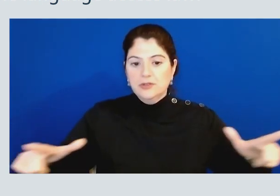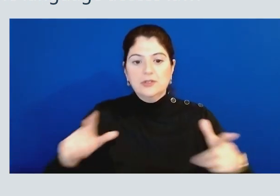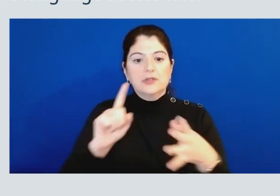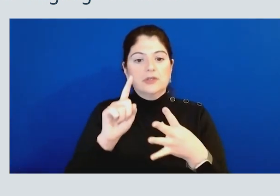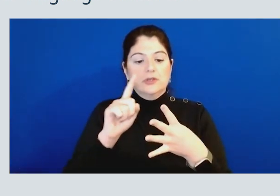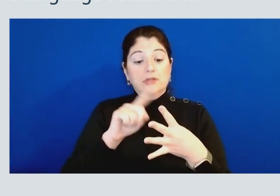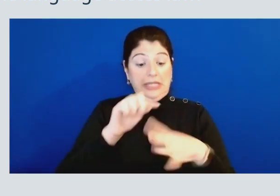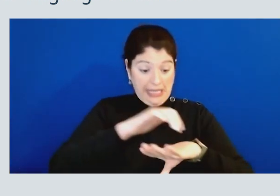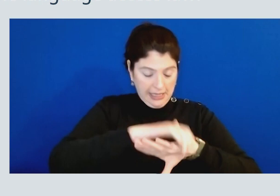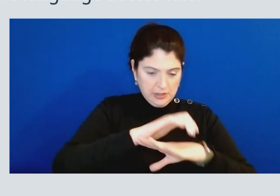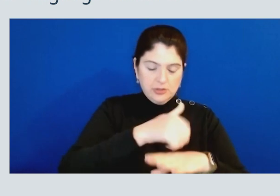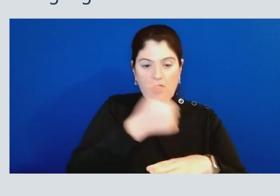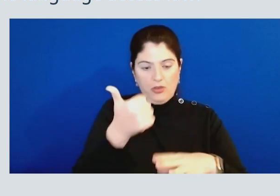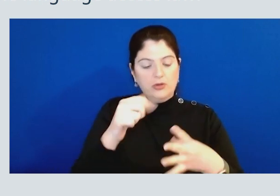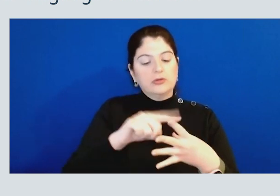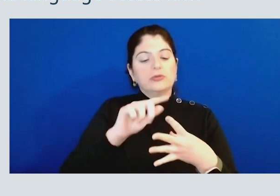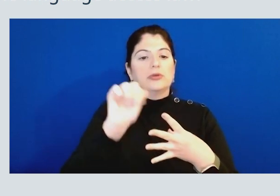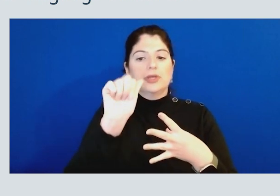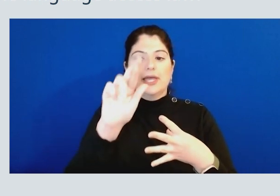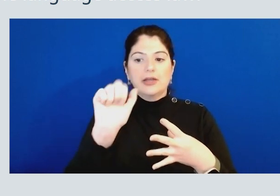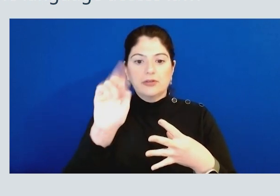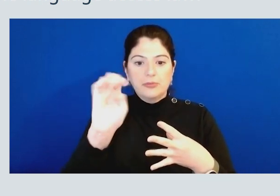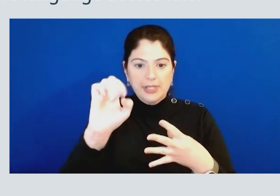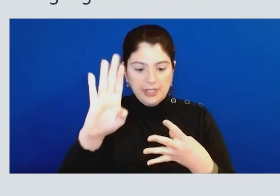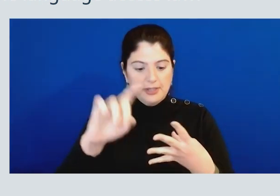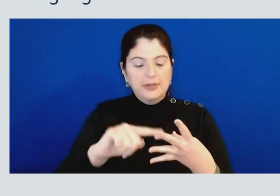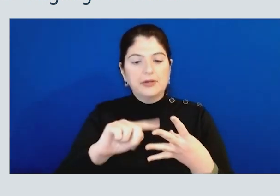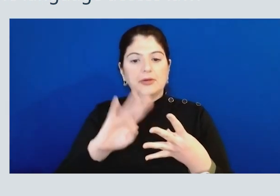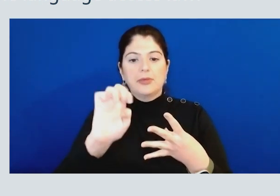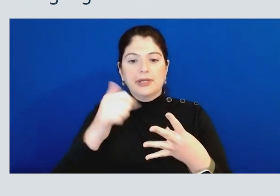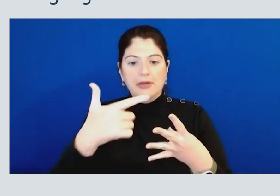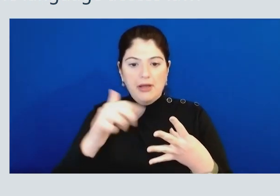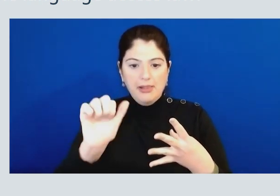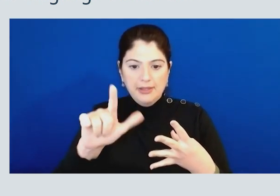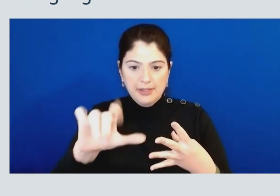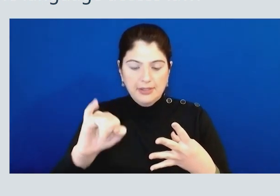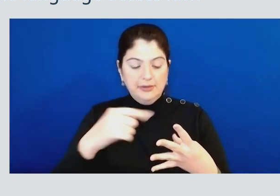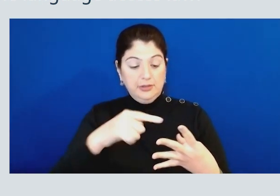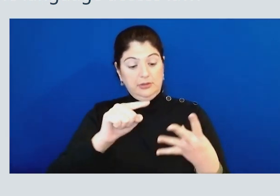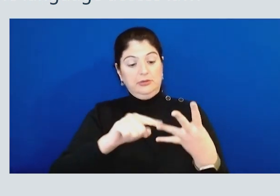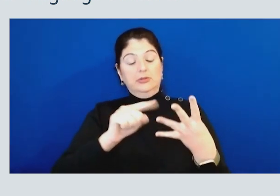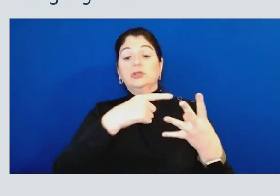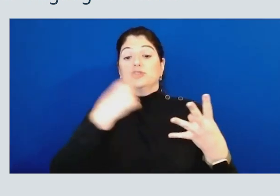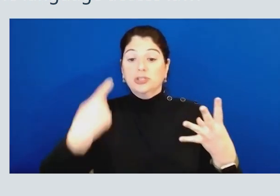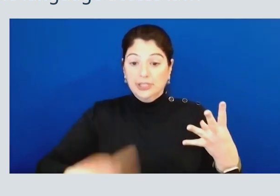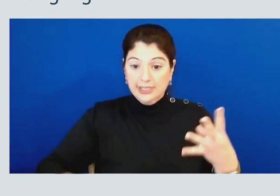are Arabic, Bengali, Chinese (including Mandarin and Cantonese),